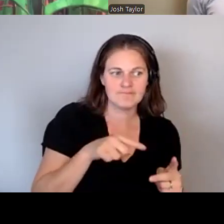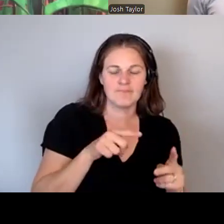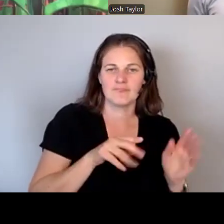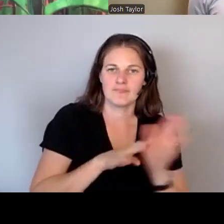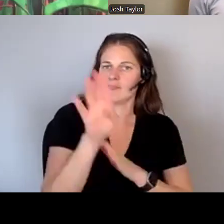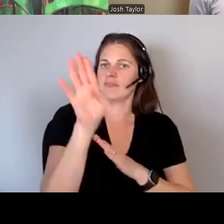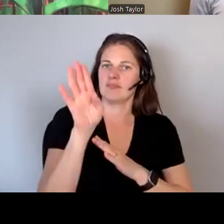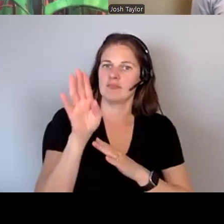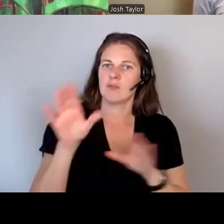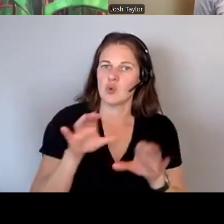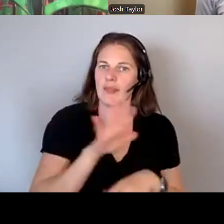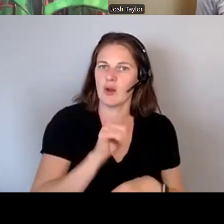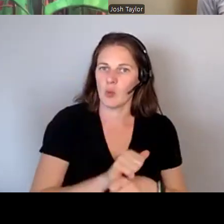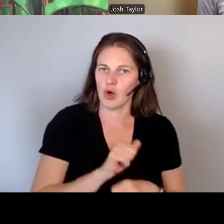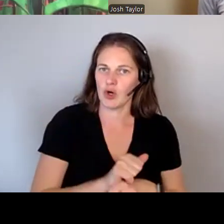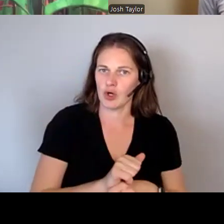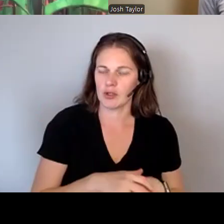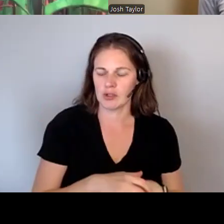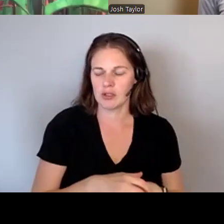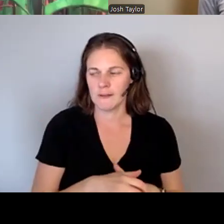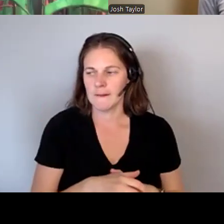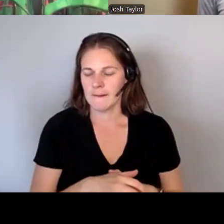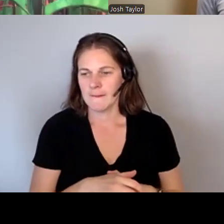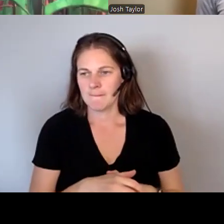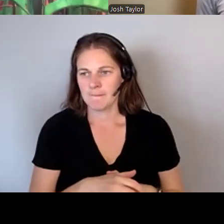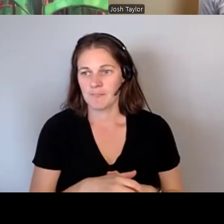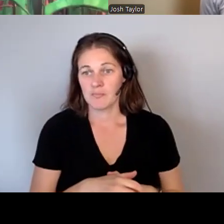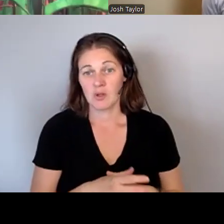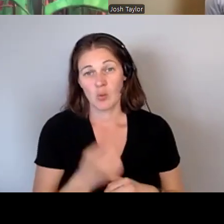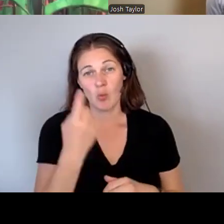We had a apprenticeship